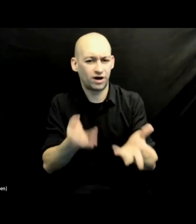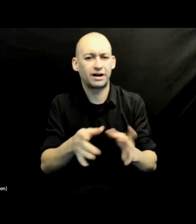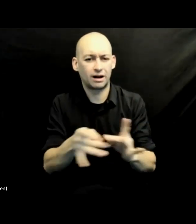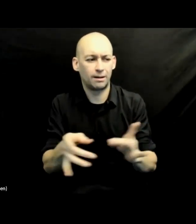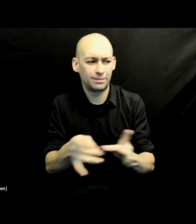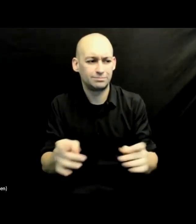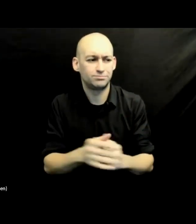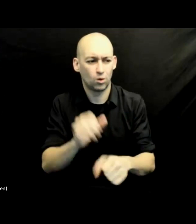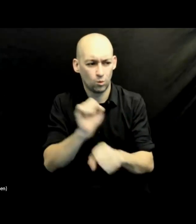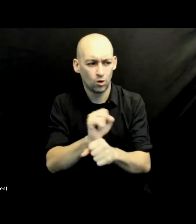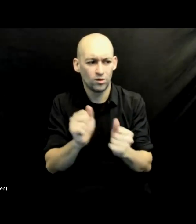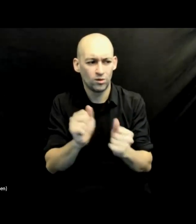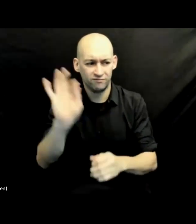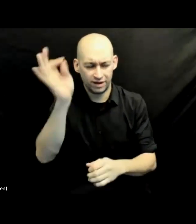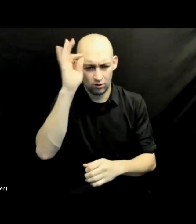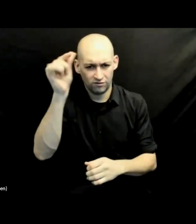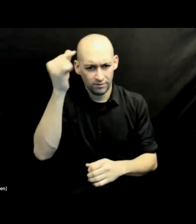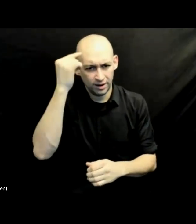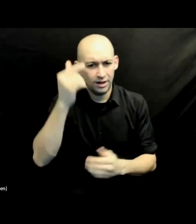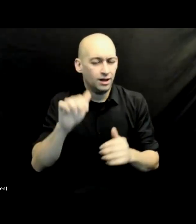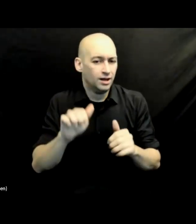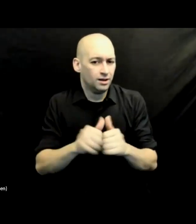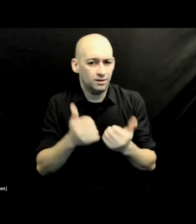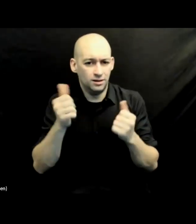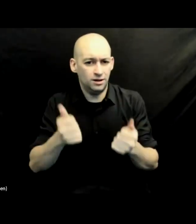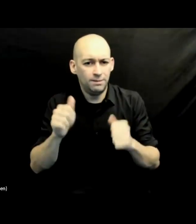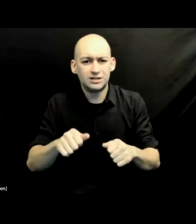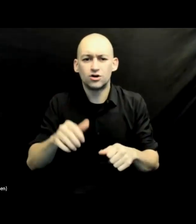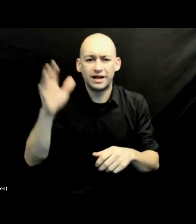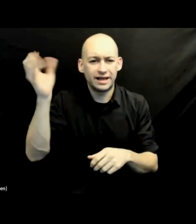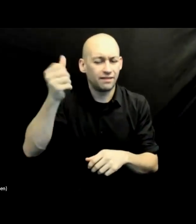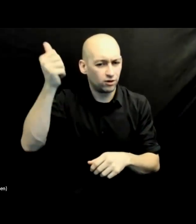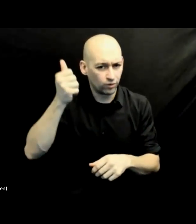Federal Government, how we potentially can get some grants and dollars to help us address this